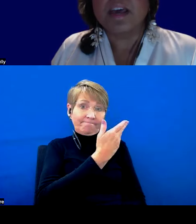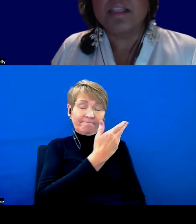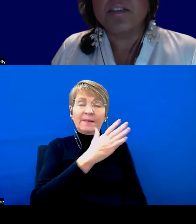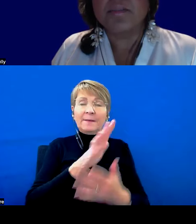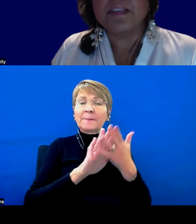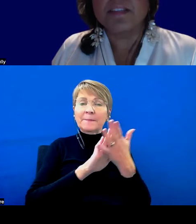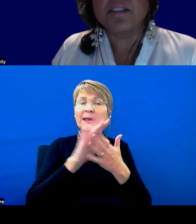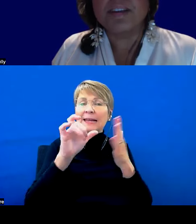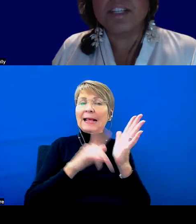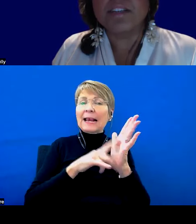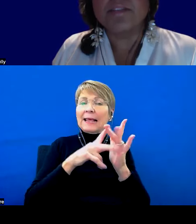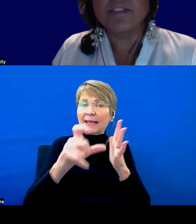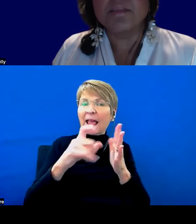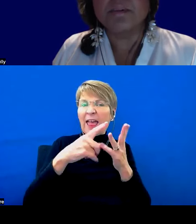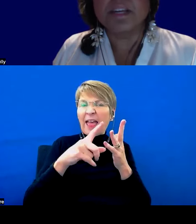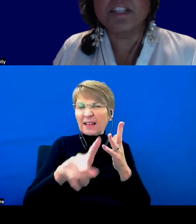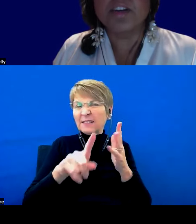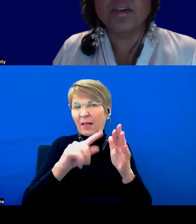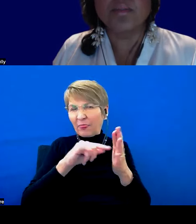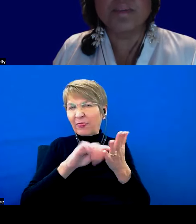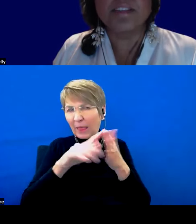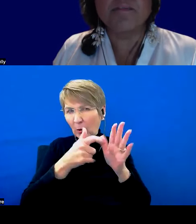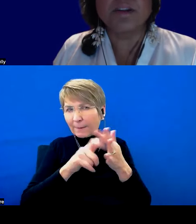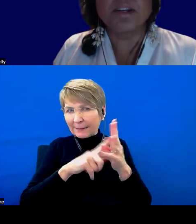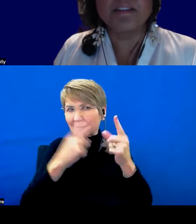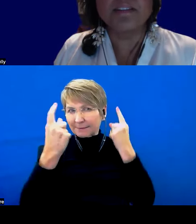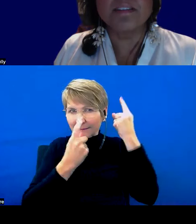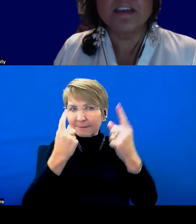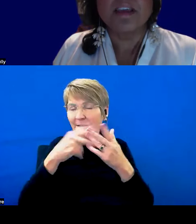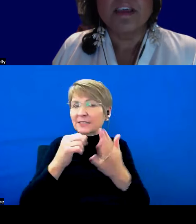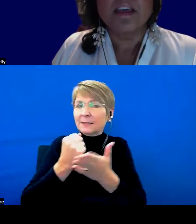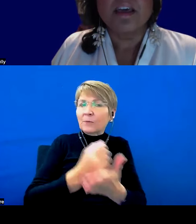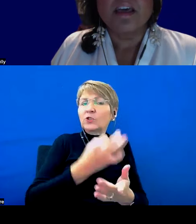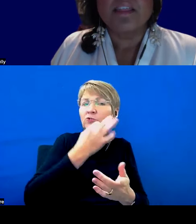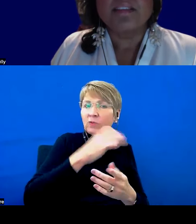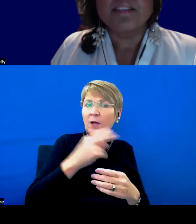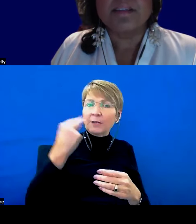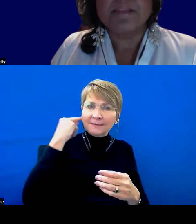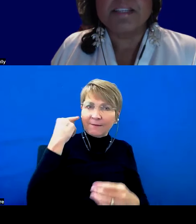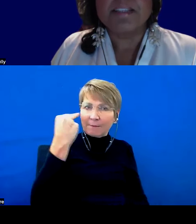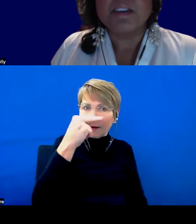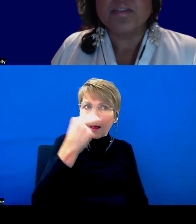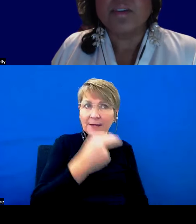Therapy Considerations for supporting a child with Deafblindness'. There's a segmented circle on